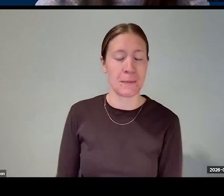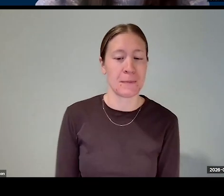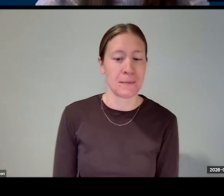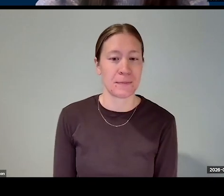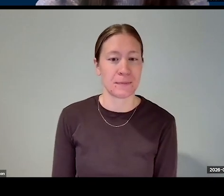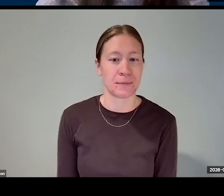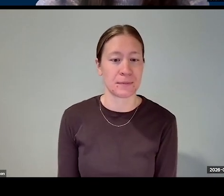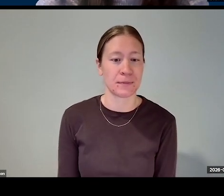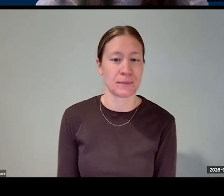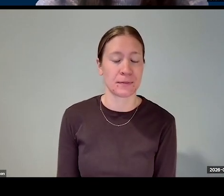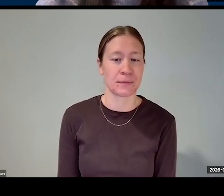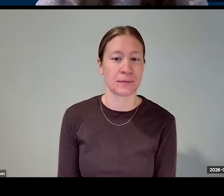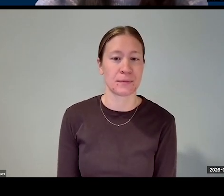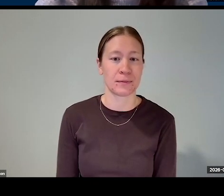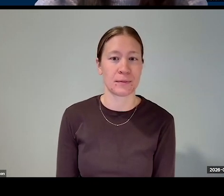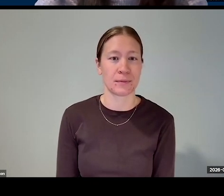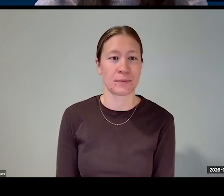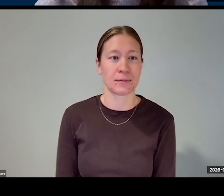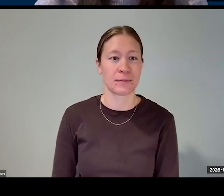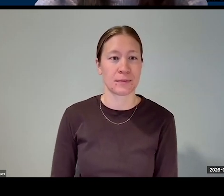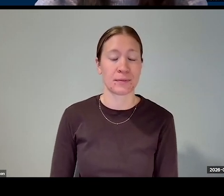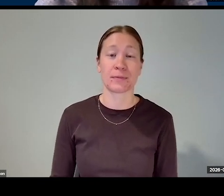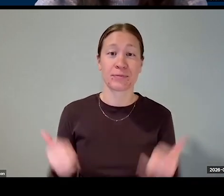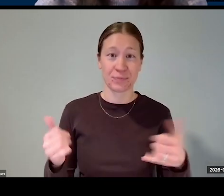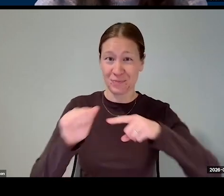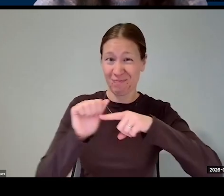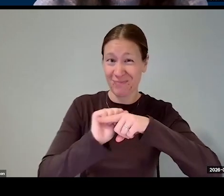Okay, so I'm gonna pop over to our practice deck.